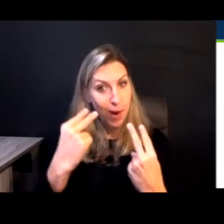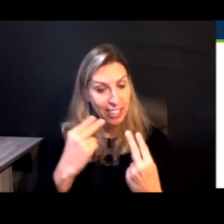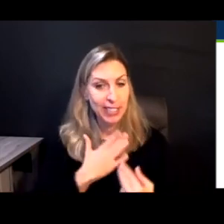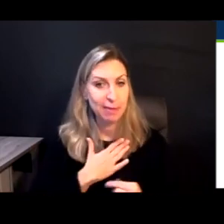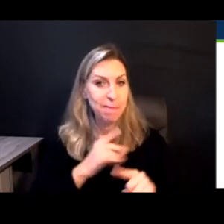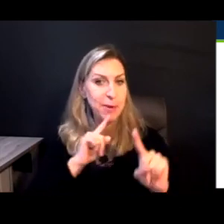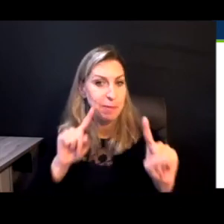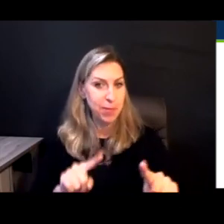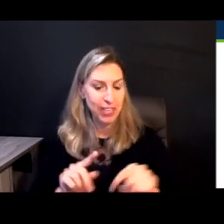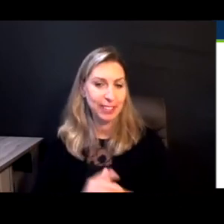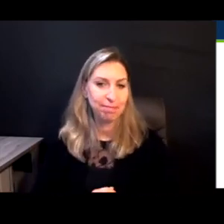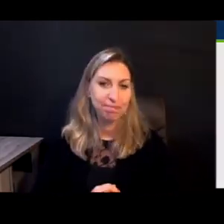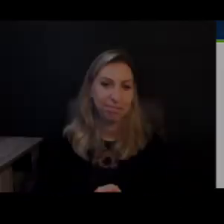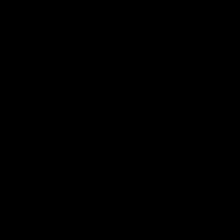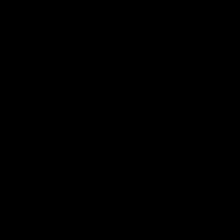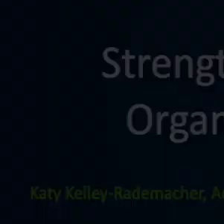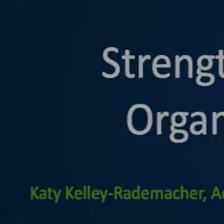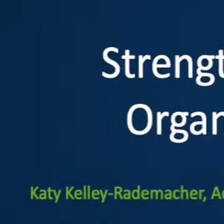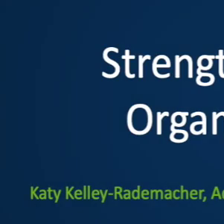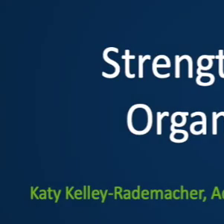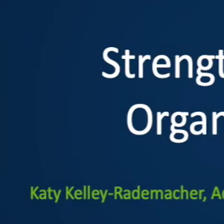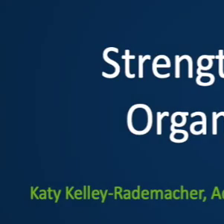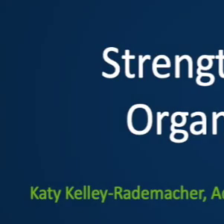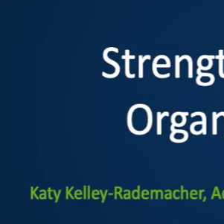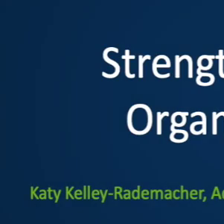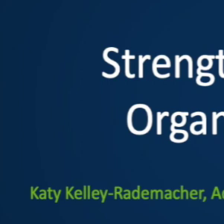watching my report.